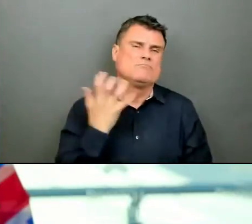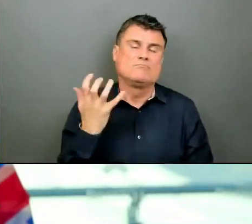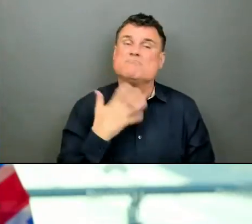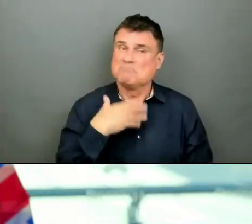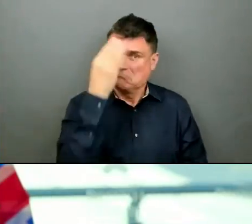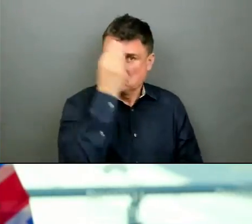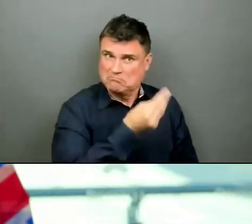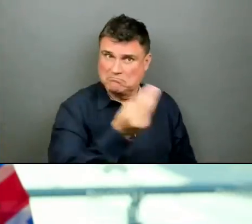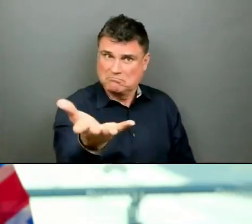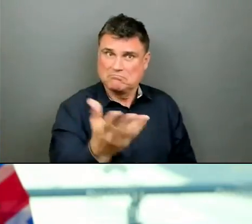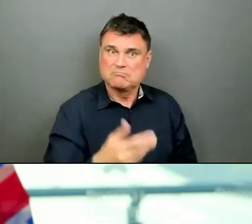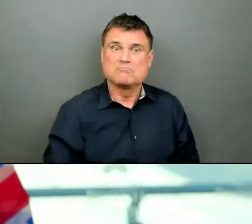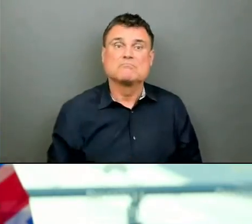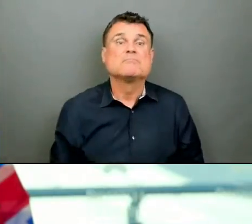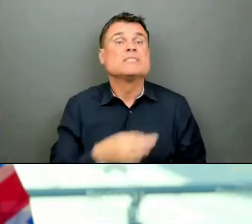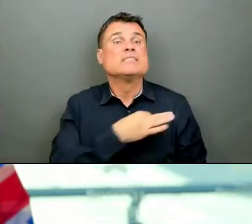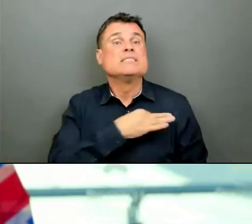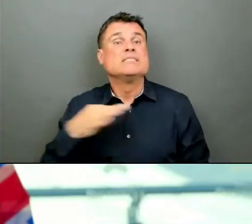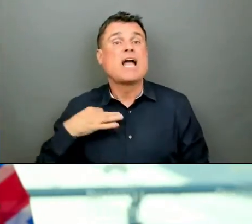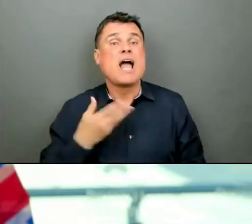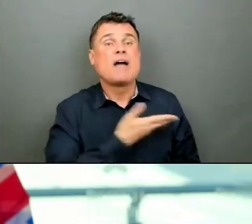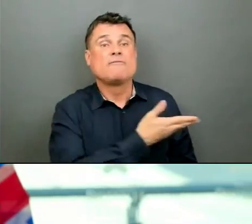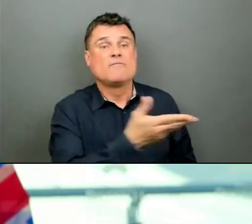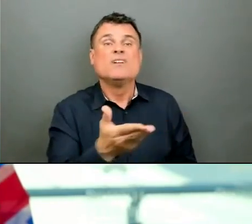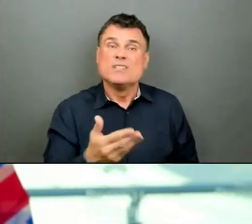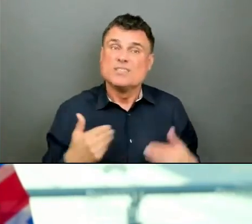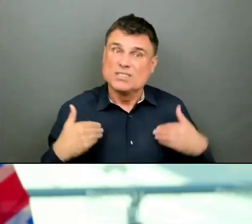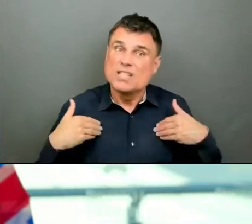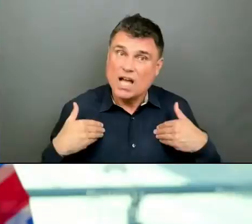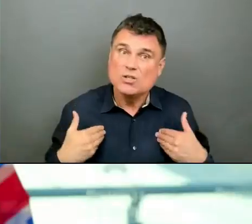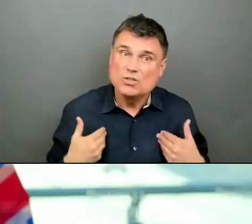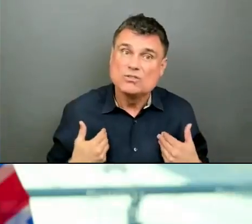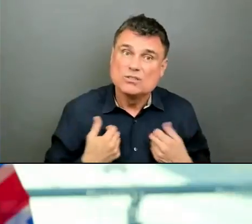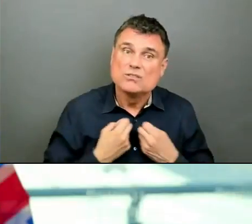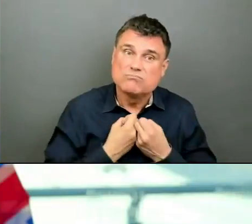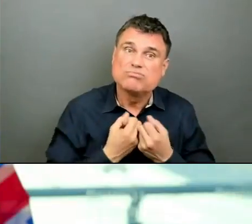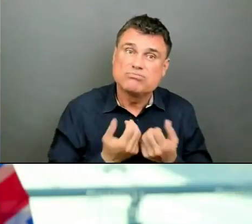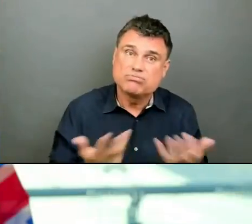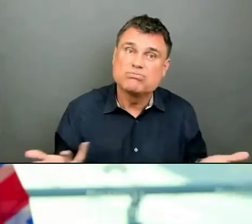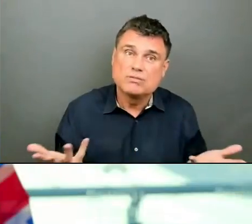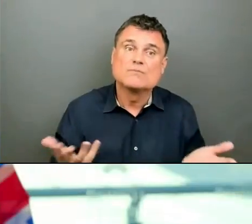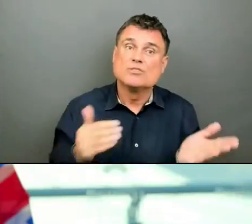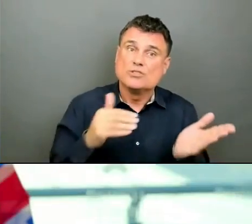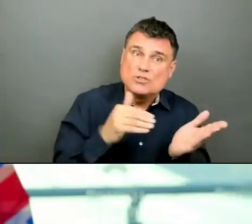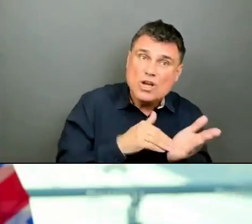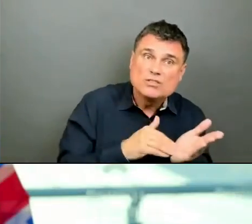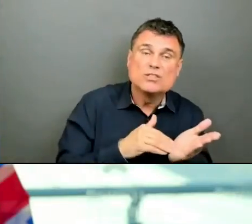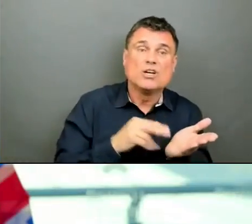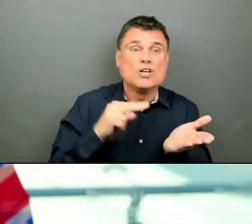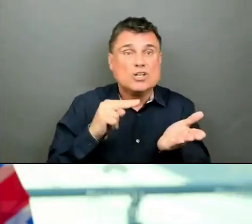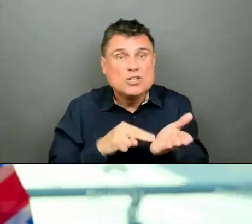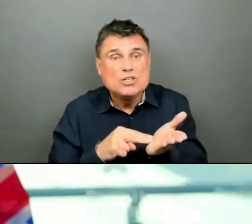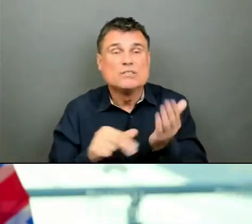tired, the doctors and nurses and cleaners and the RES PRI